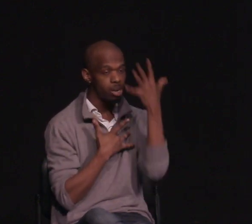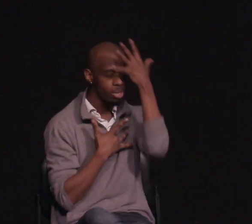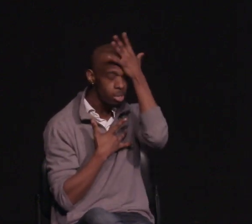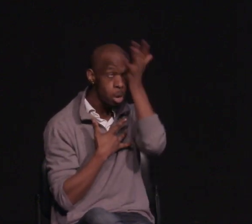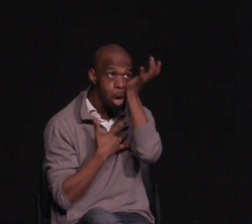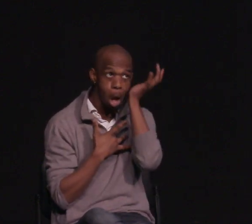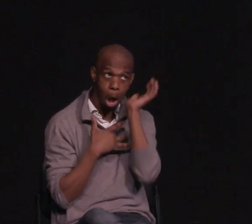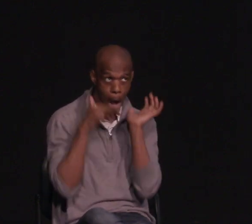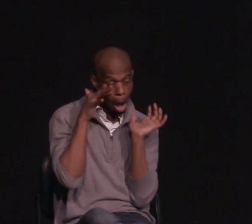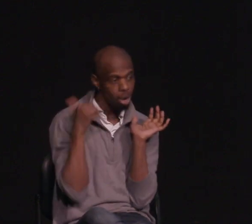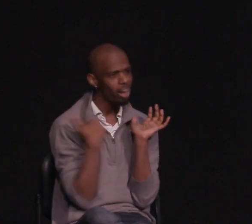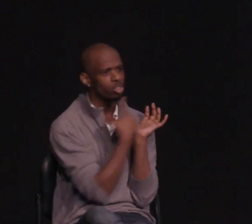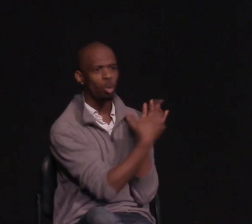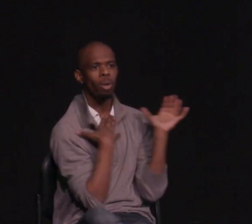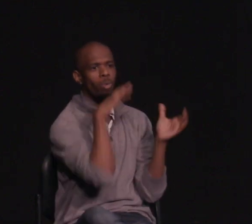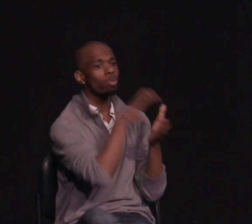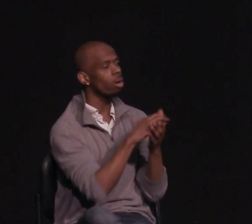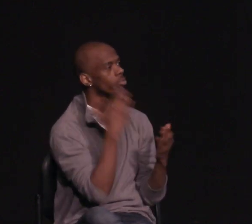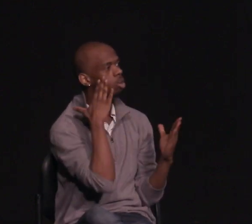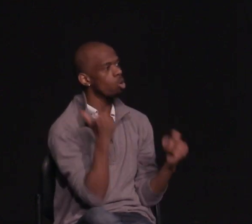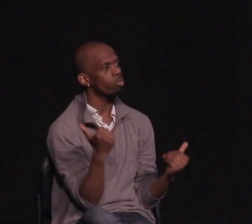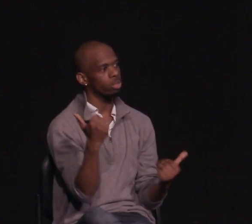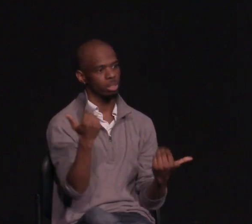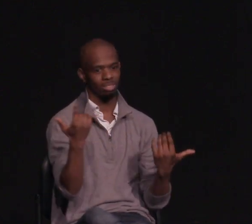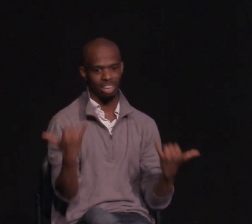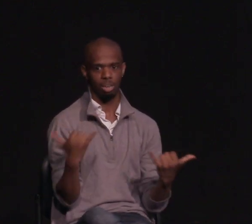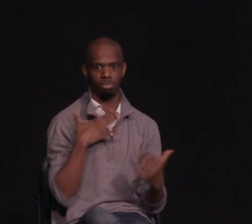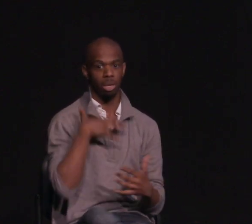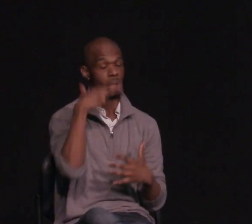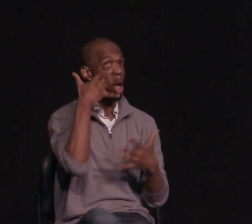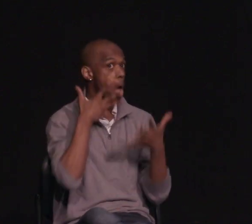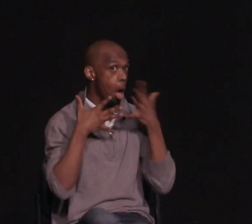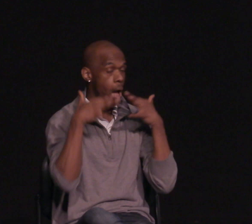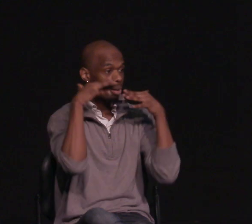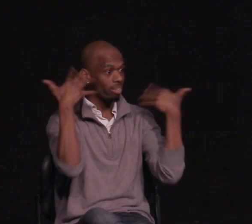at home," but I don't know, it's welling up.